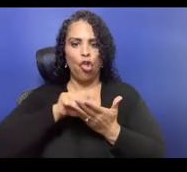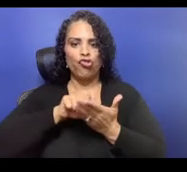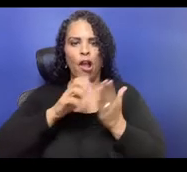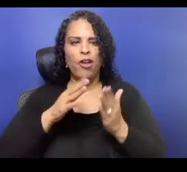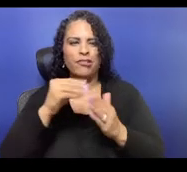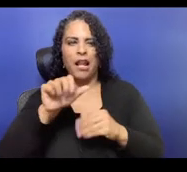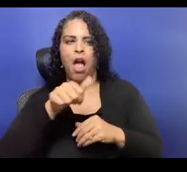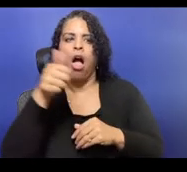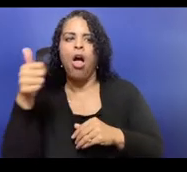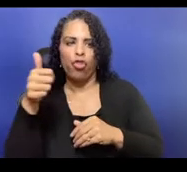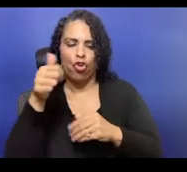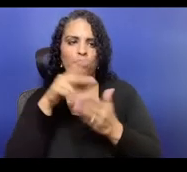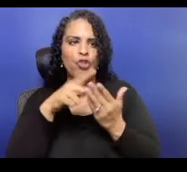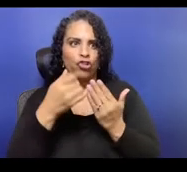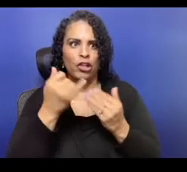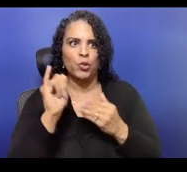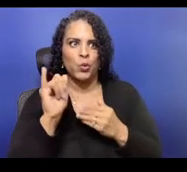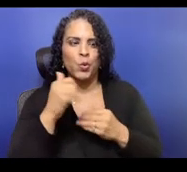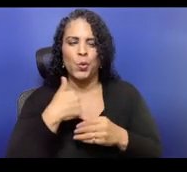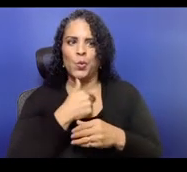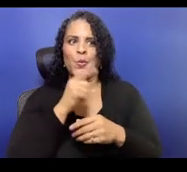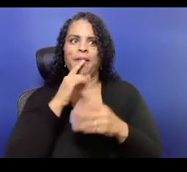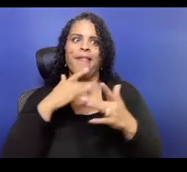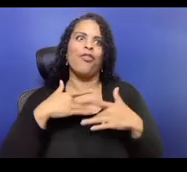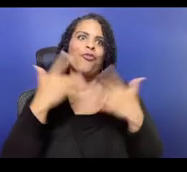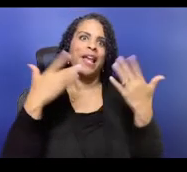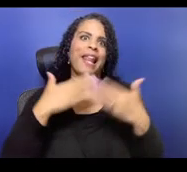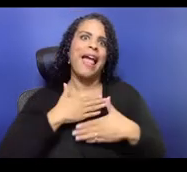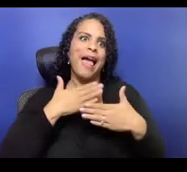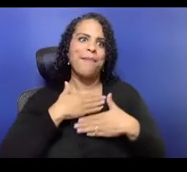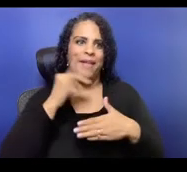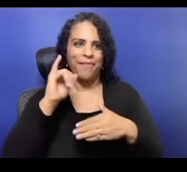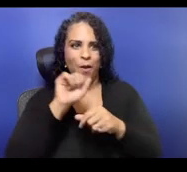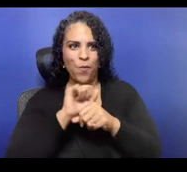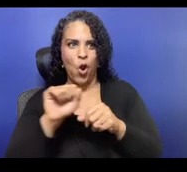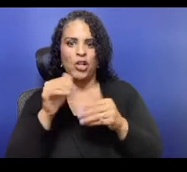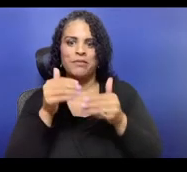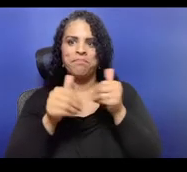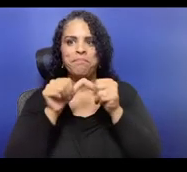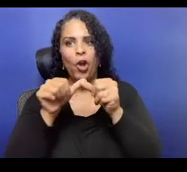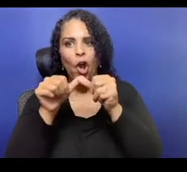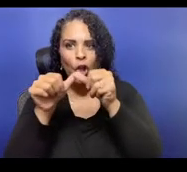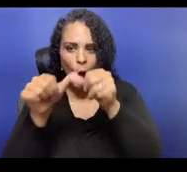This call is the fourth in a series of six Green New Theater calls that has been spanning nine months.